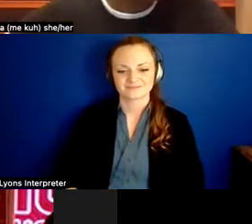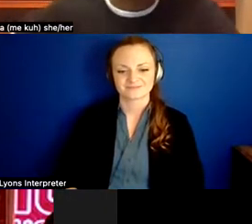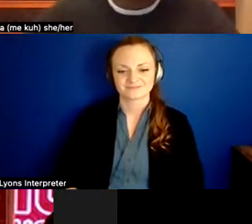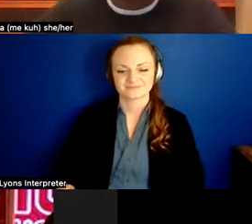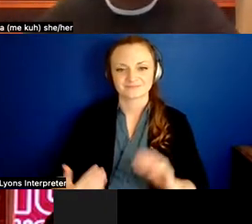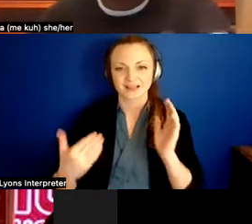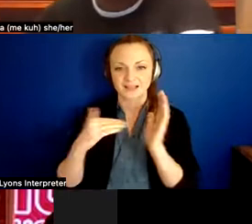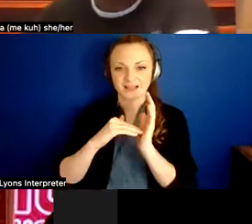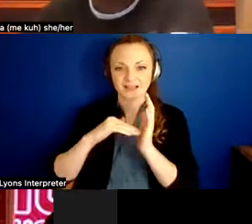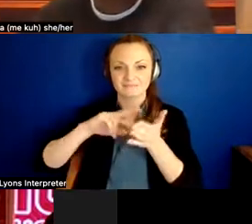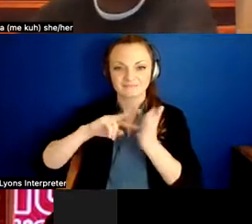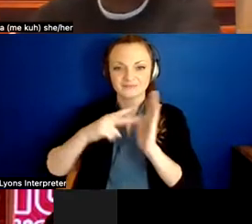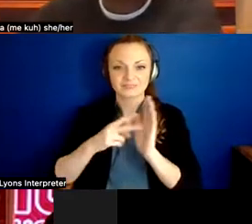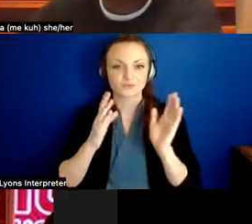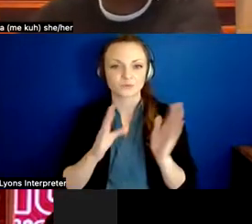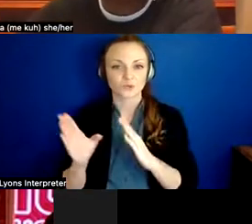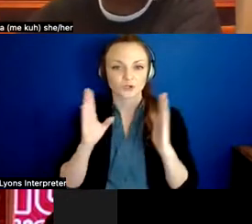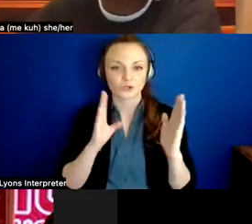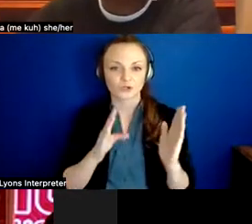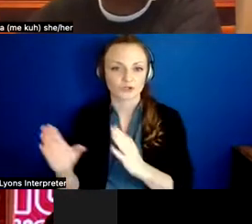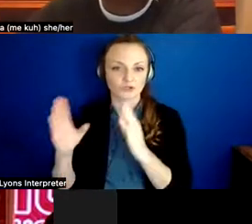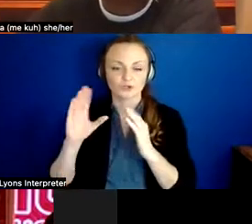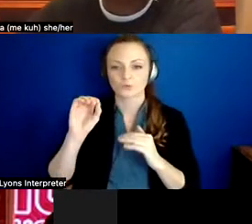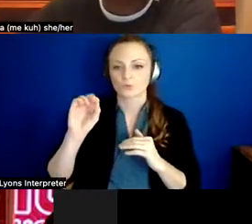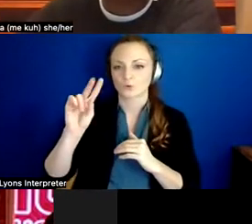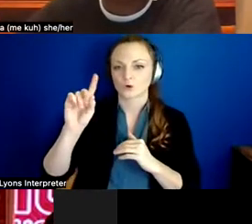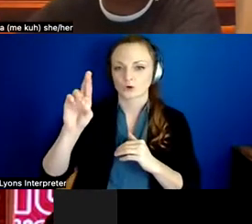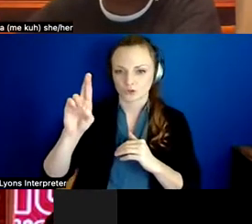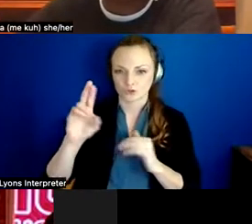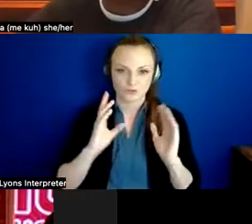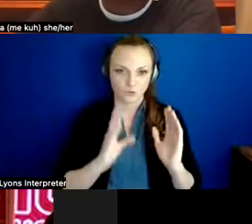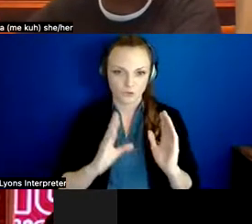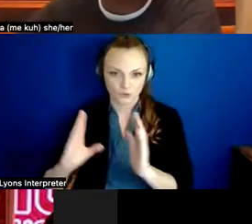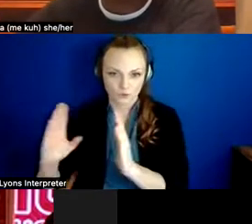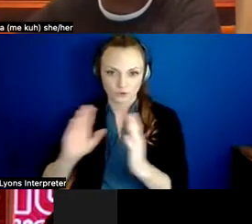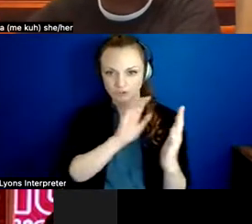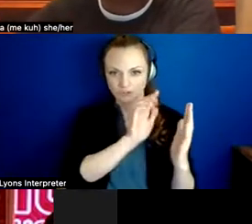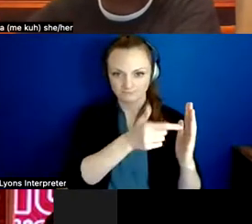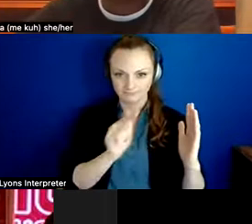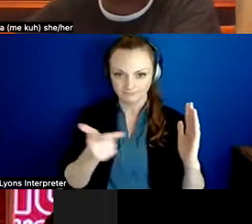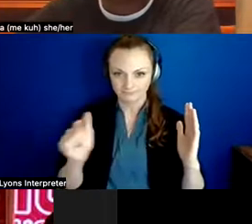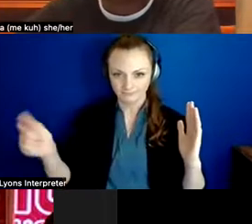means order the order in Hebrew. 20:01:43 So there's an order of things and